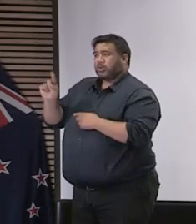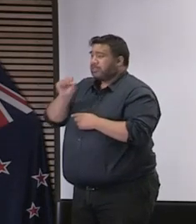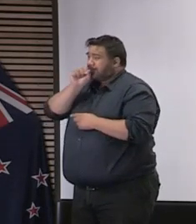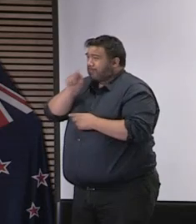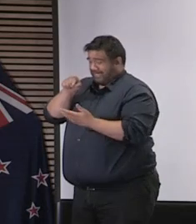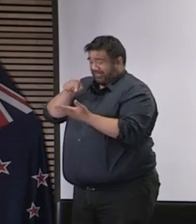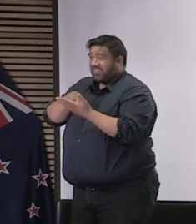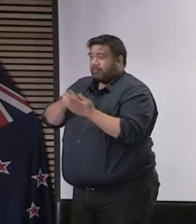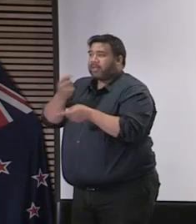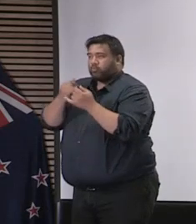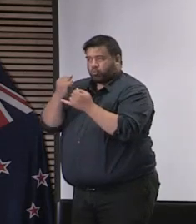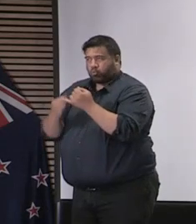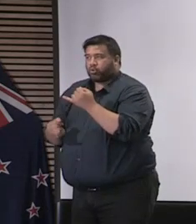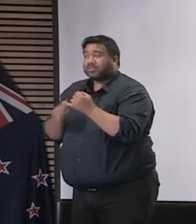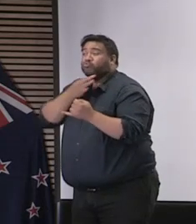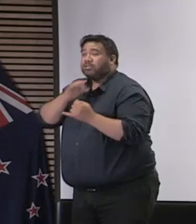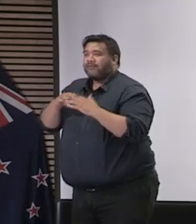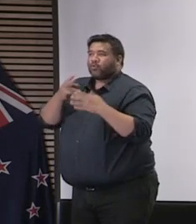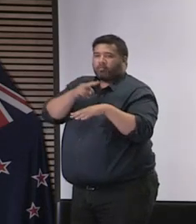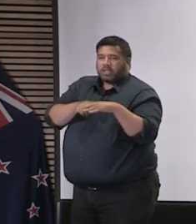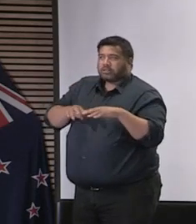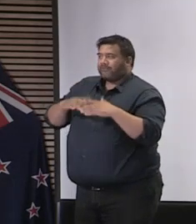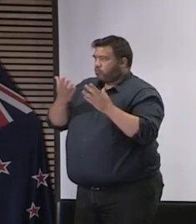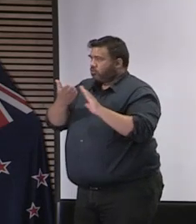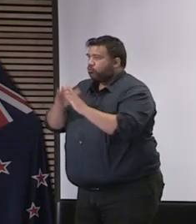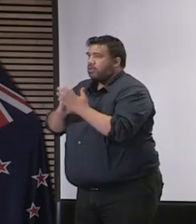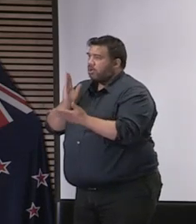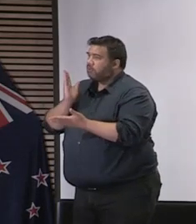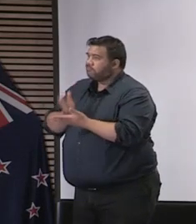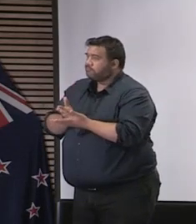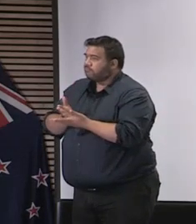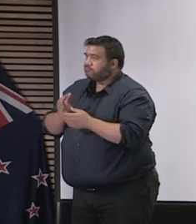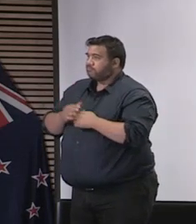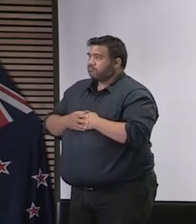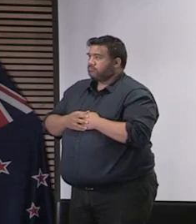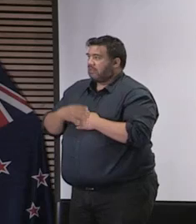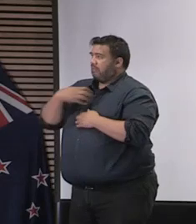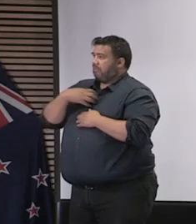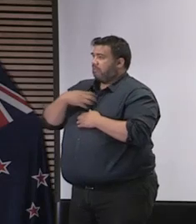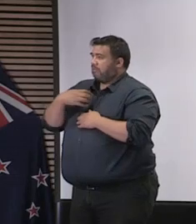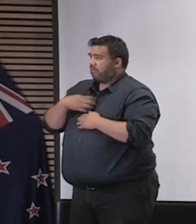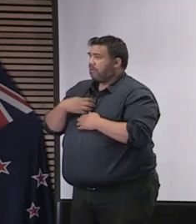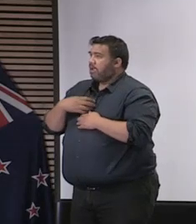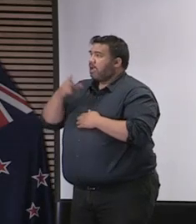concerning. We've identified spitting as an escalating risk